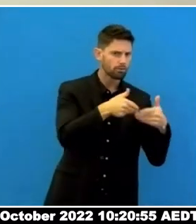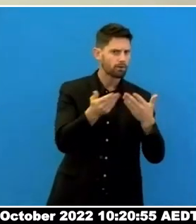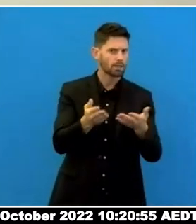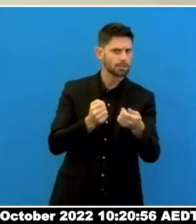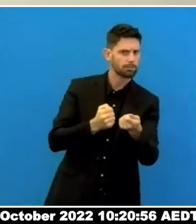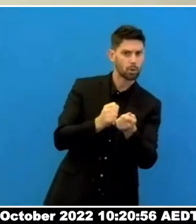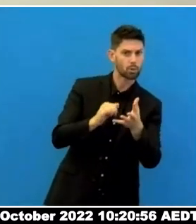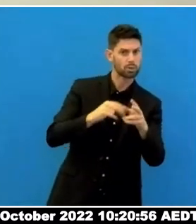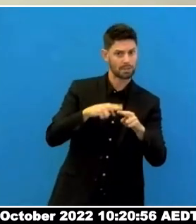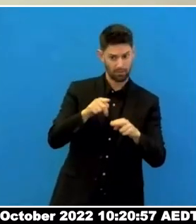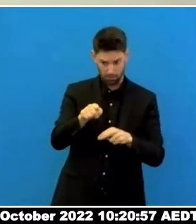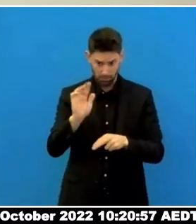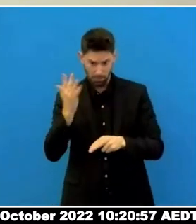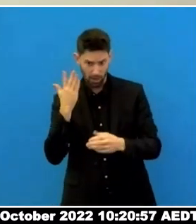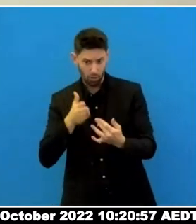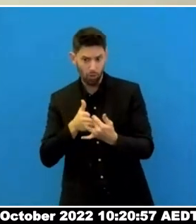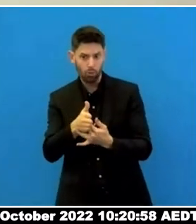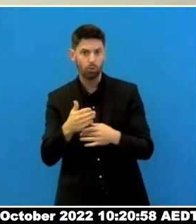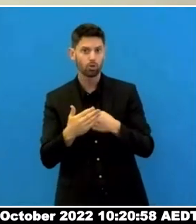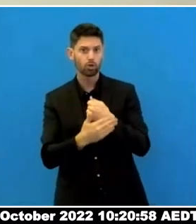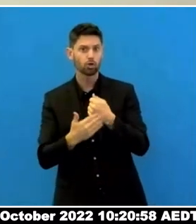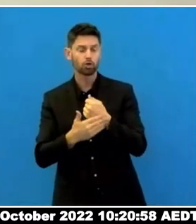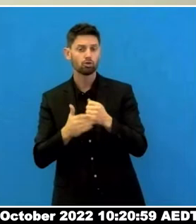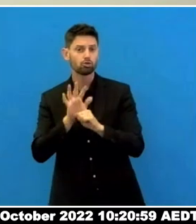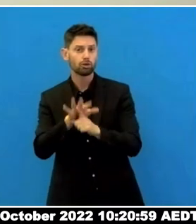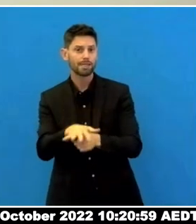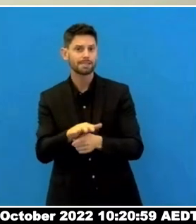ongoing mandatory training that spans cultural awareness and competency